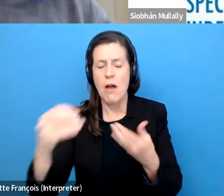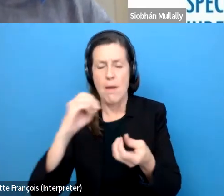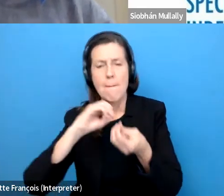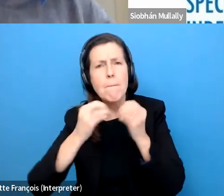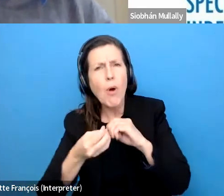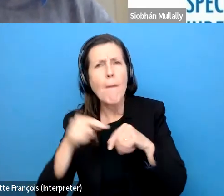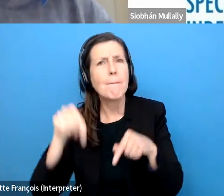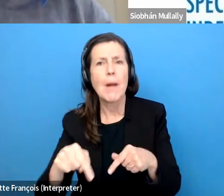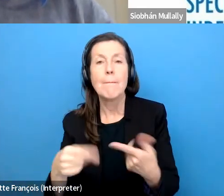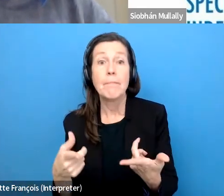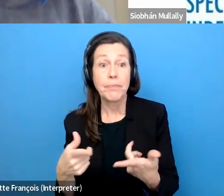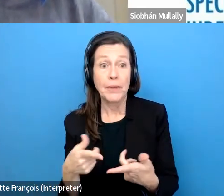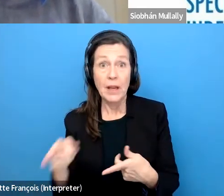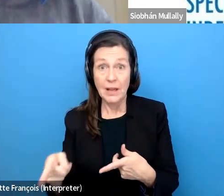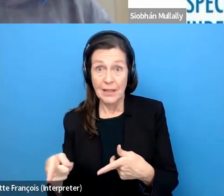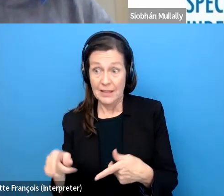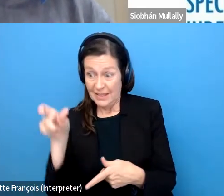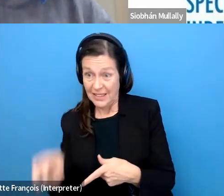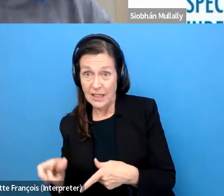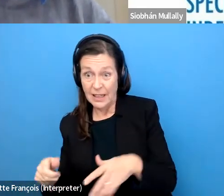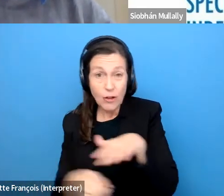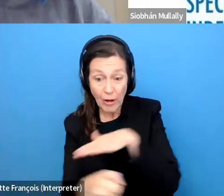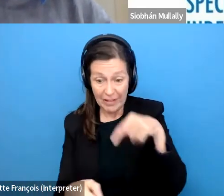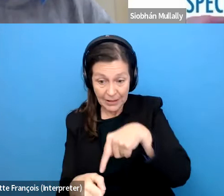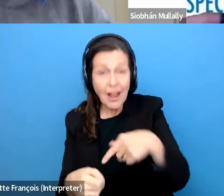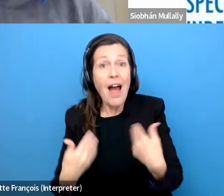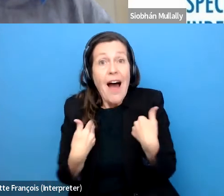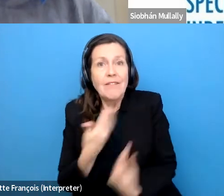that victims of trafficking with disabilities have the right